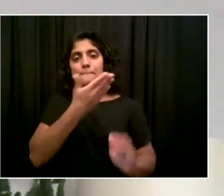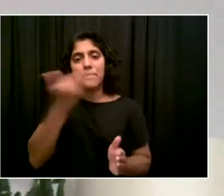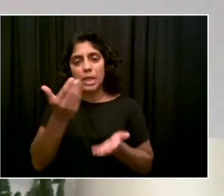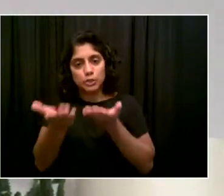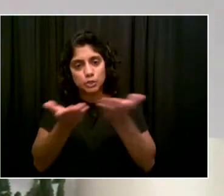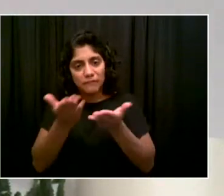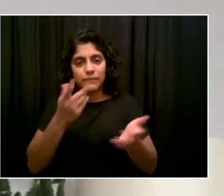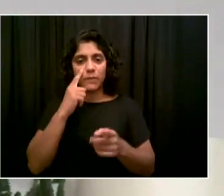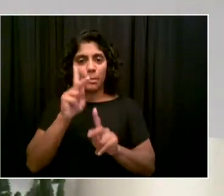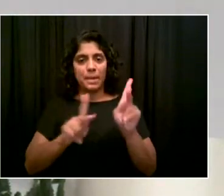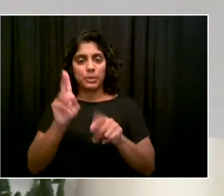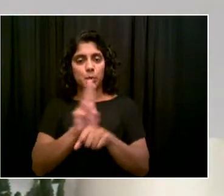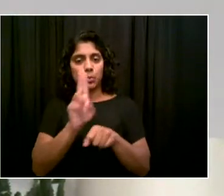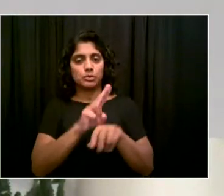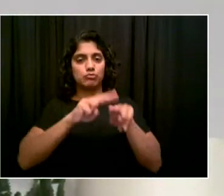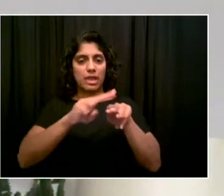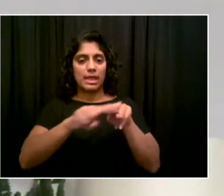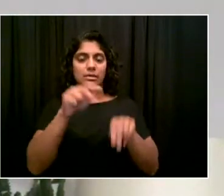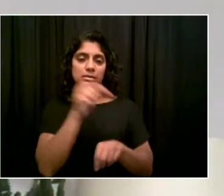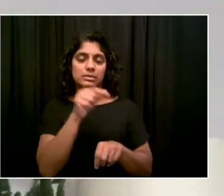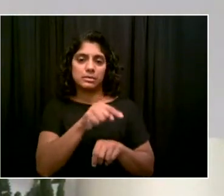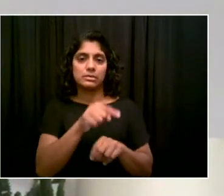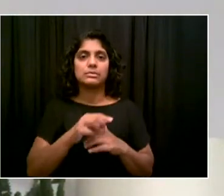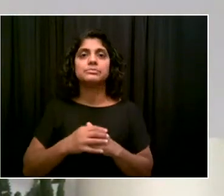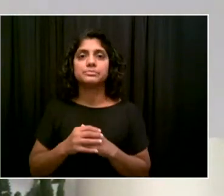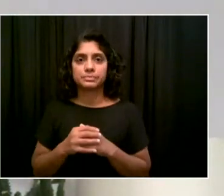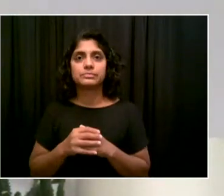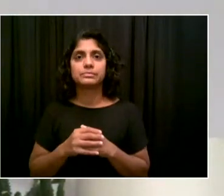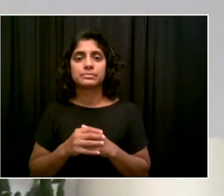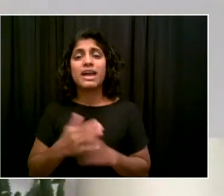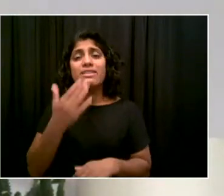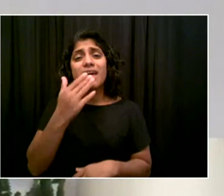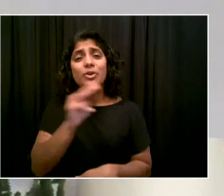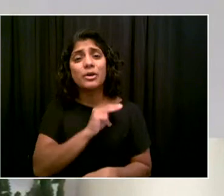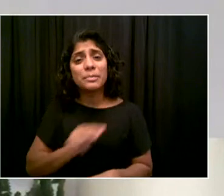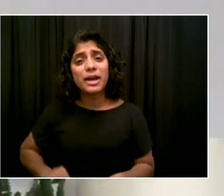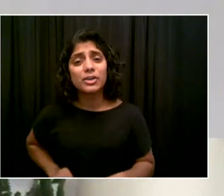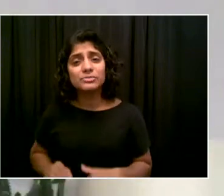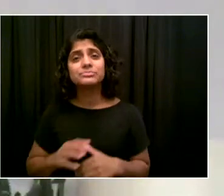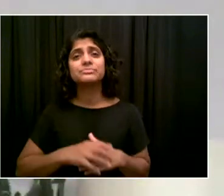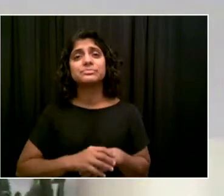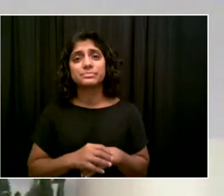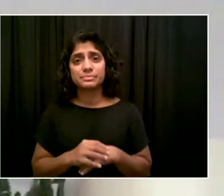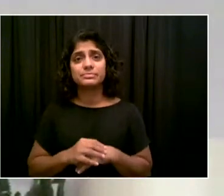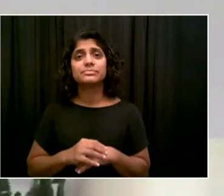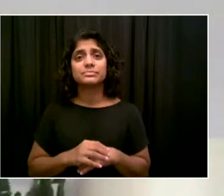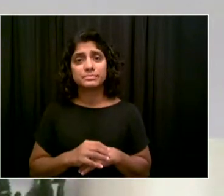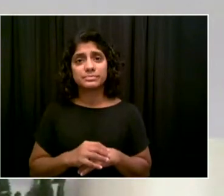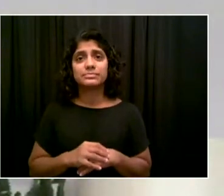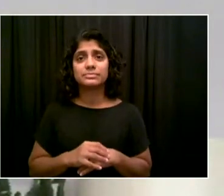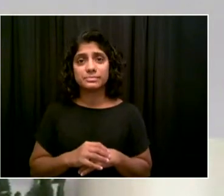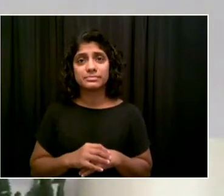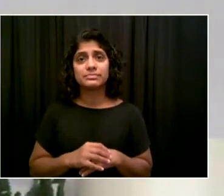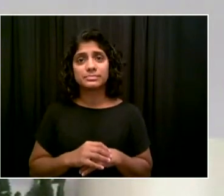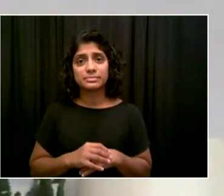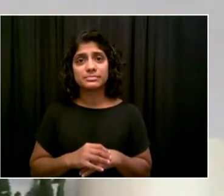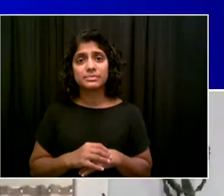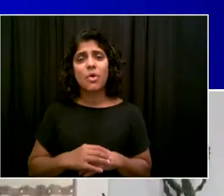I KNOW HE'S GOING BTO E A SOLID VOICE ON THE TRAFFIC MOBILITY BOARD. THANK YOU FOR TALKING ABOUT